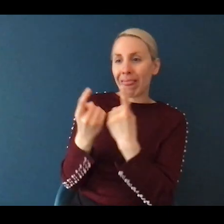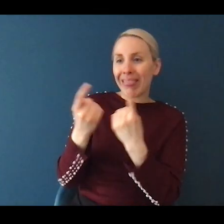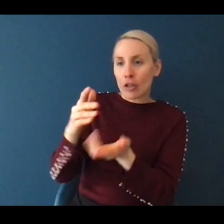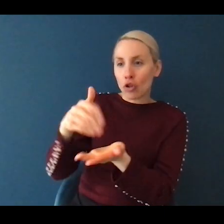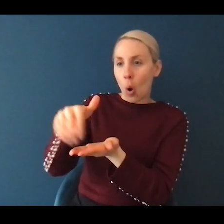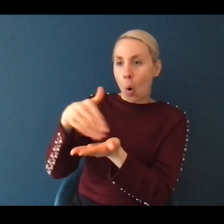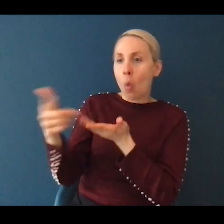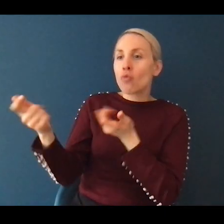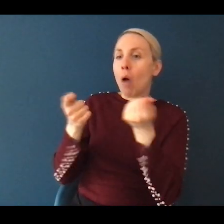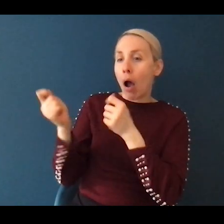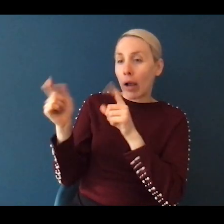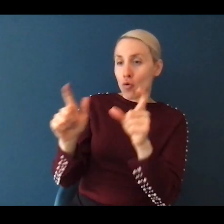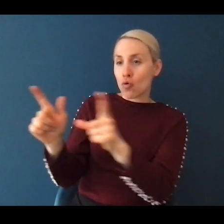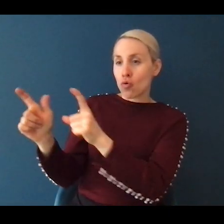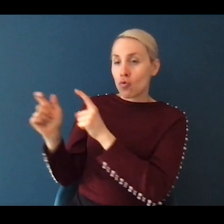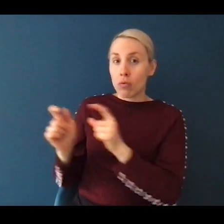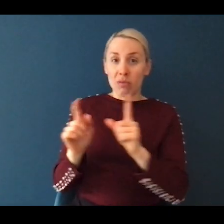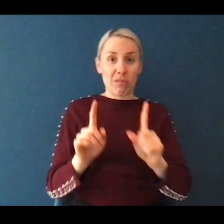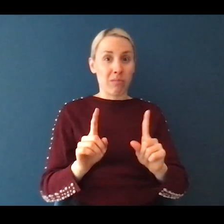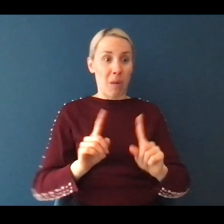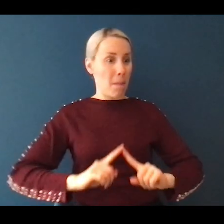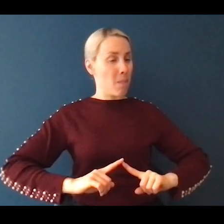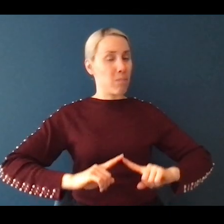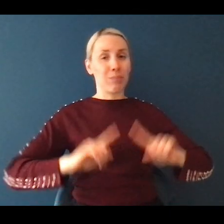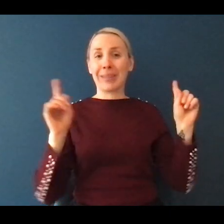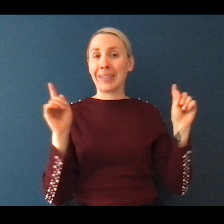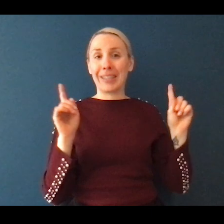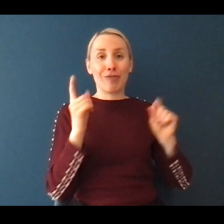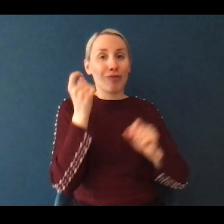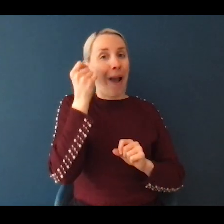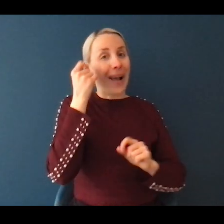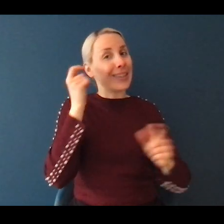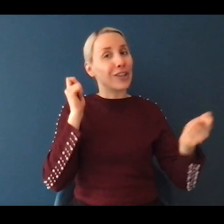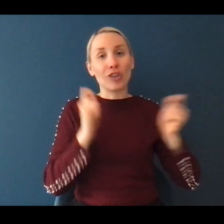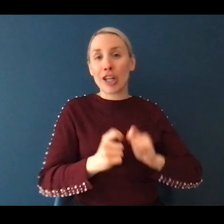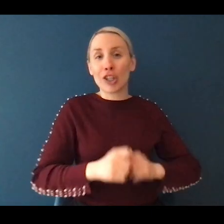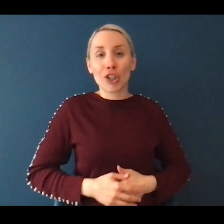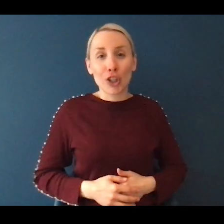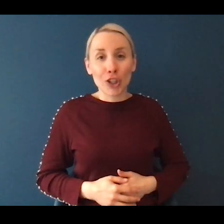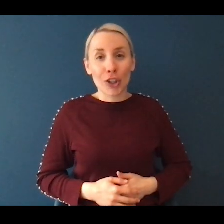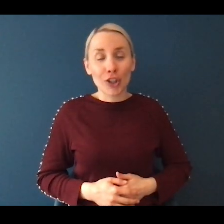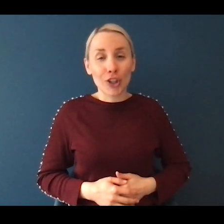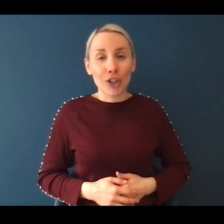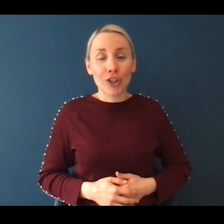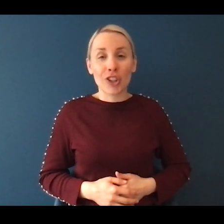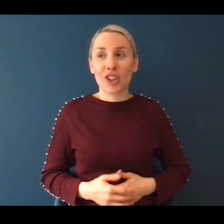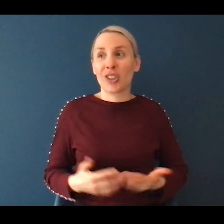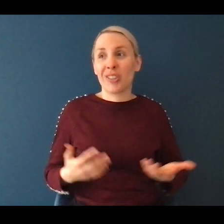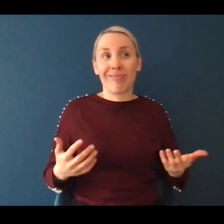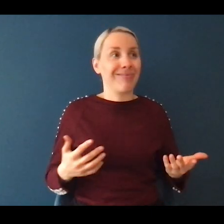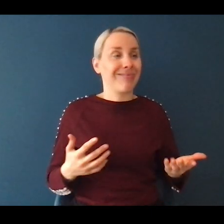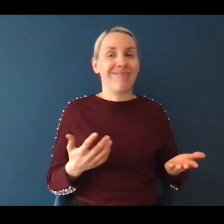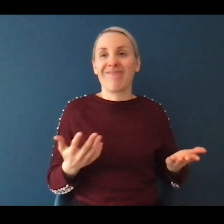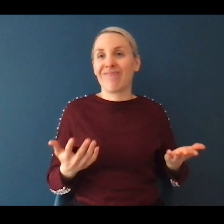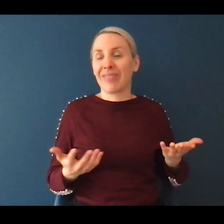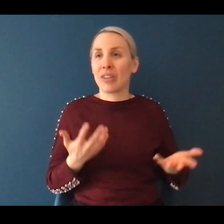then my idea changed completely when I was faced with the reality of being in that context